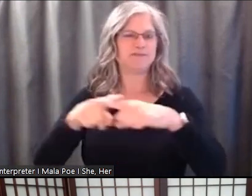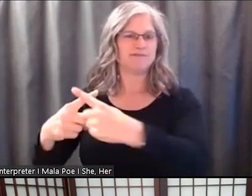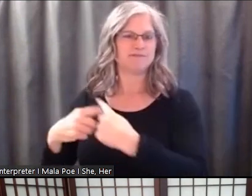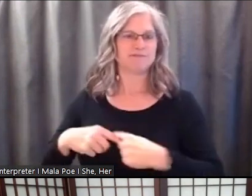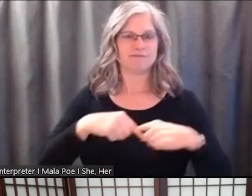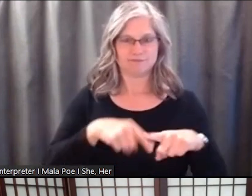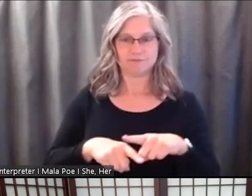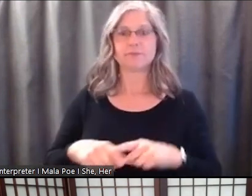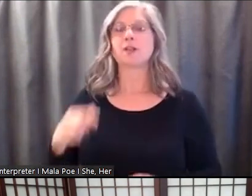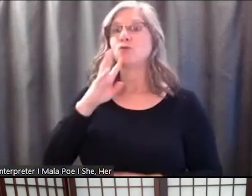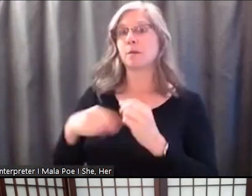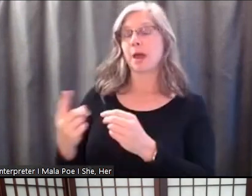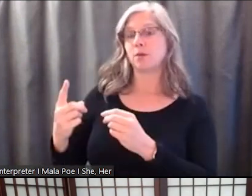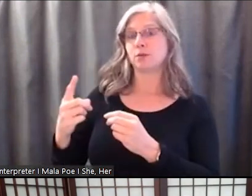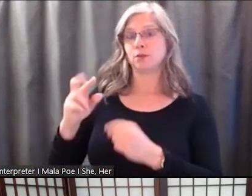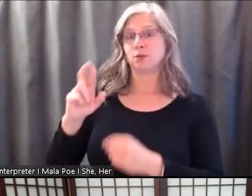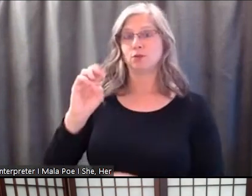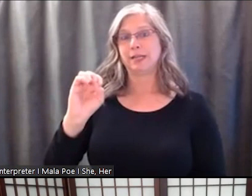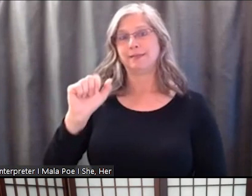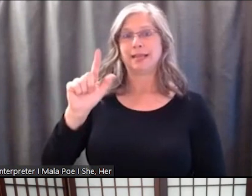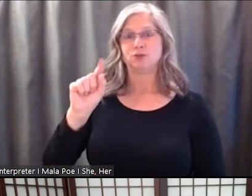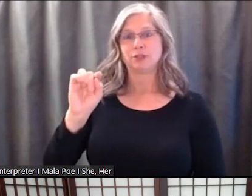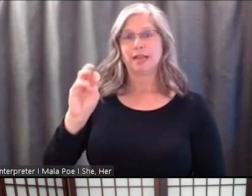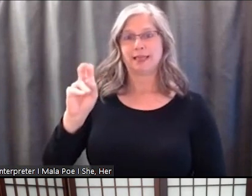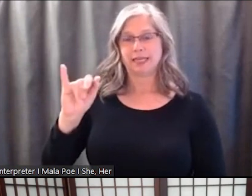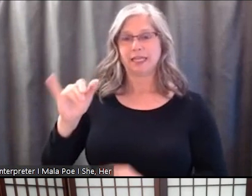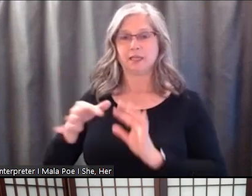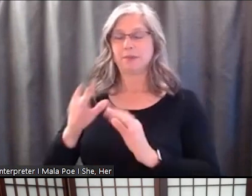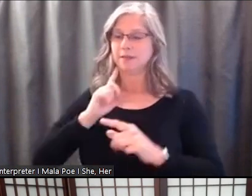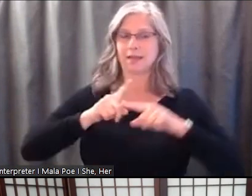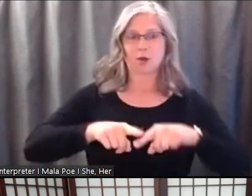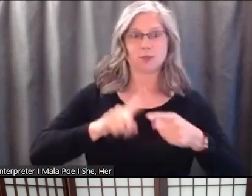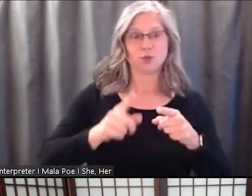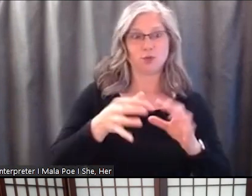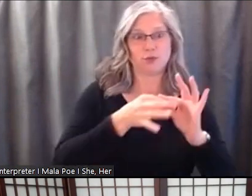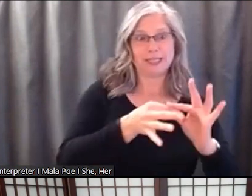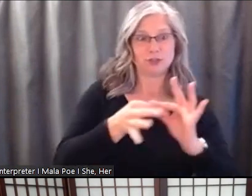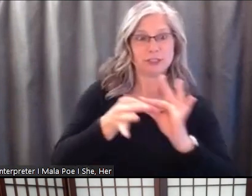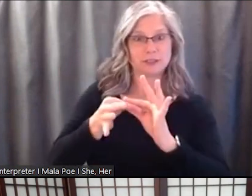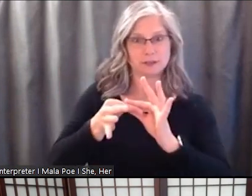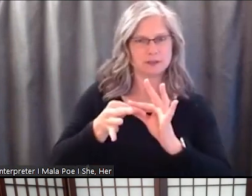When I talk about relationality, the notion of being accountable to the relations in question follows as a matter of course.